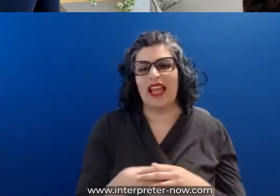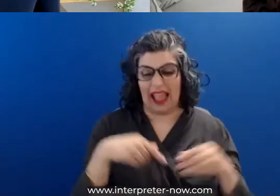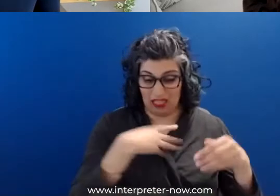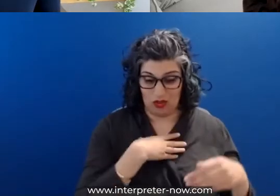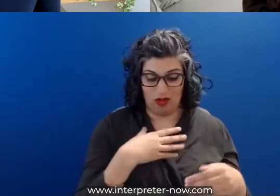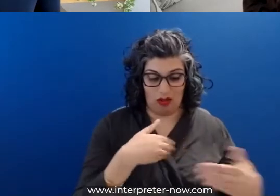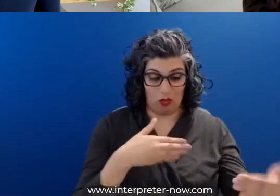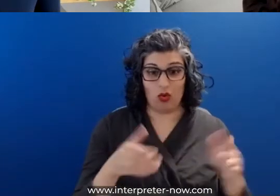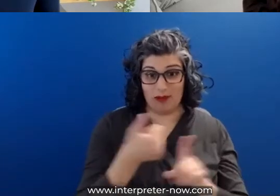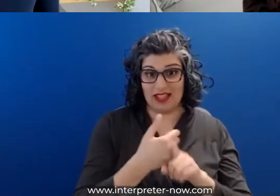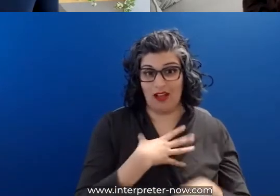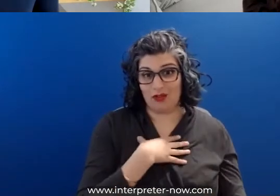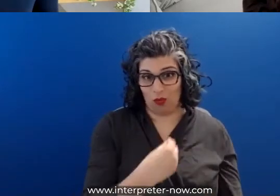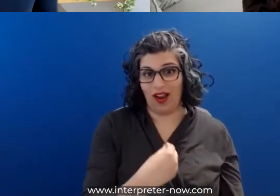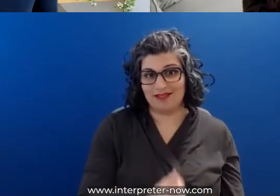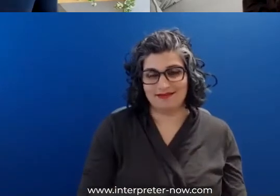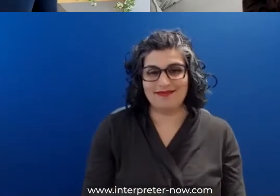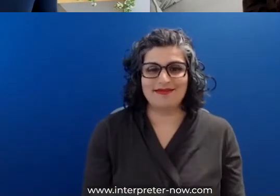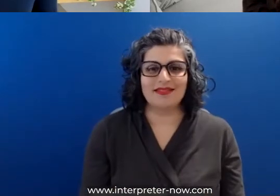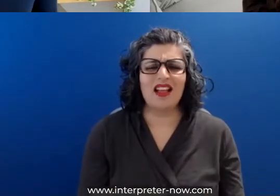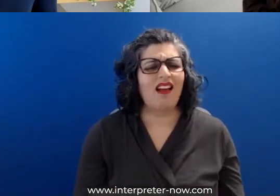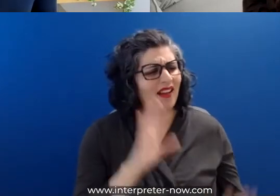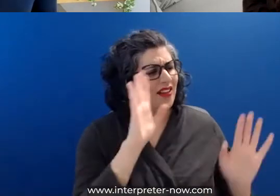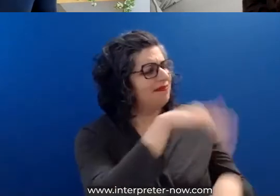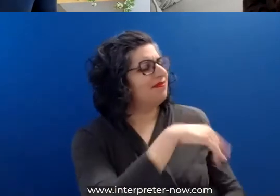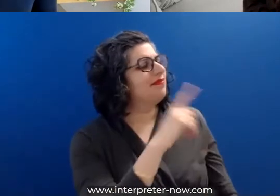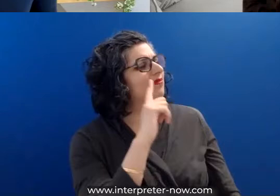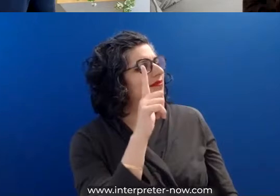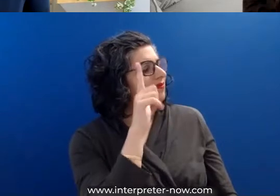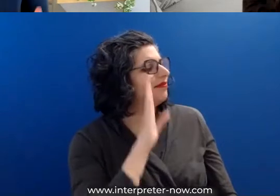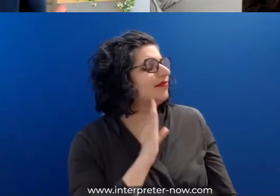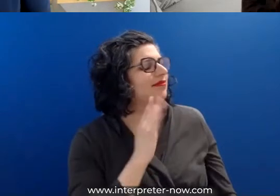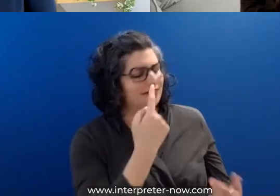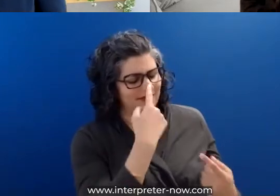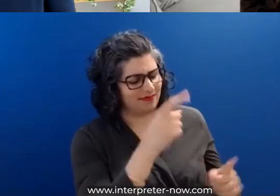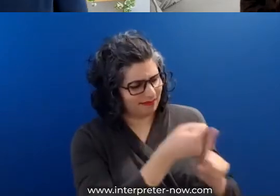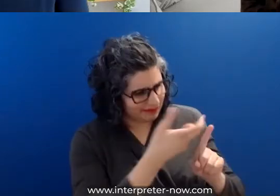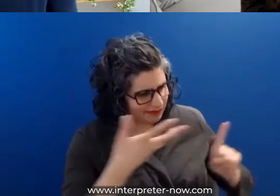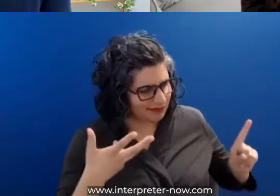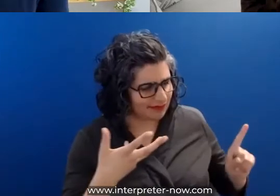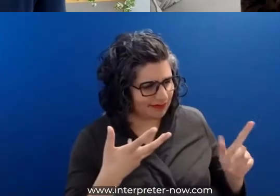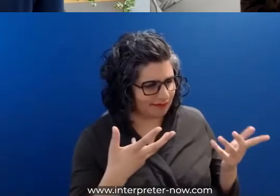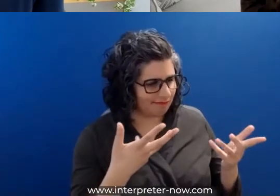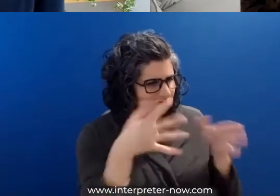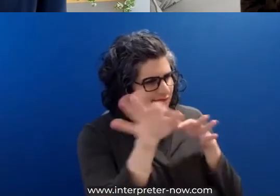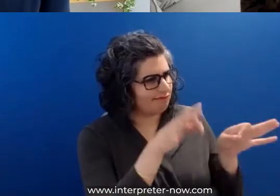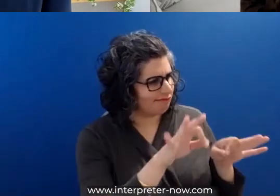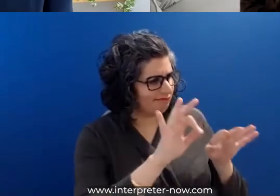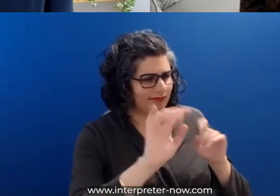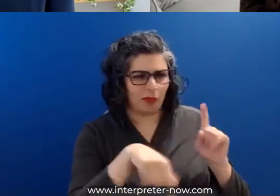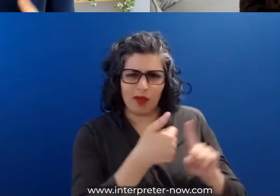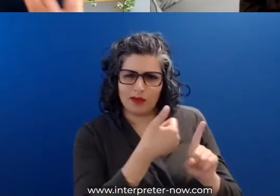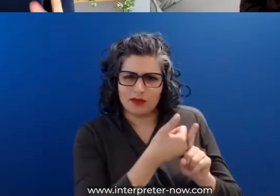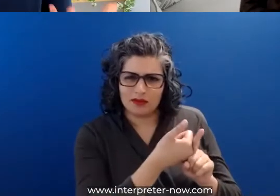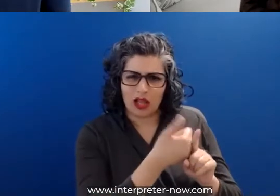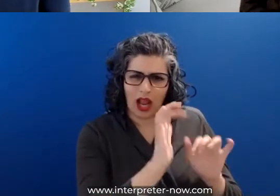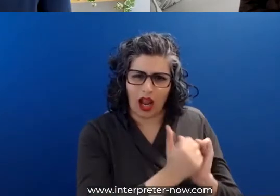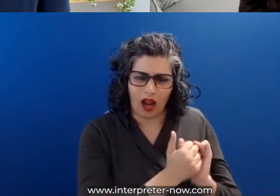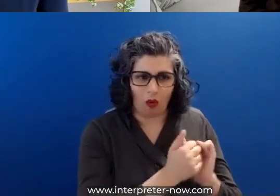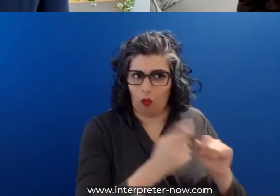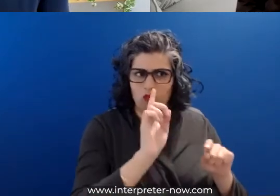So, Lydia, can you please share with us a bit about you, about where you grew up, how